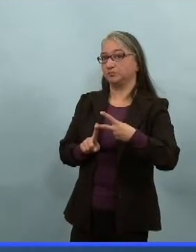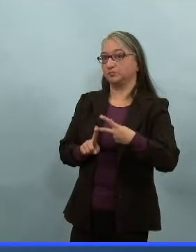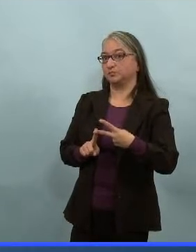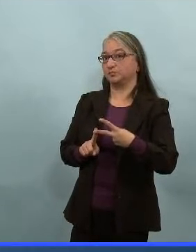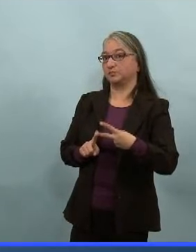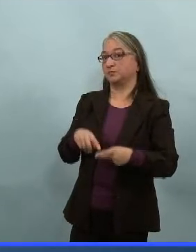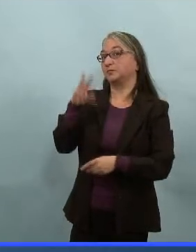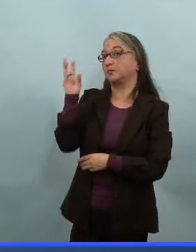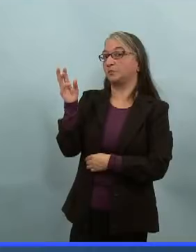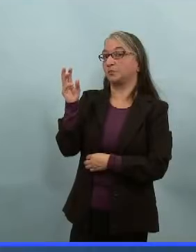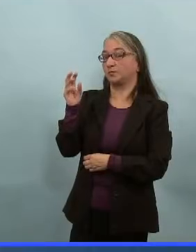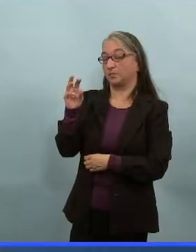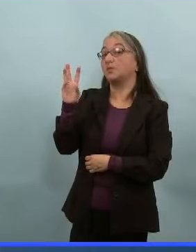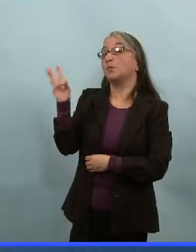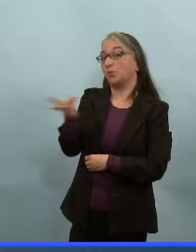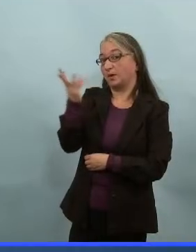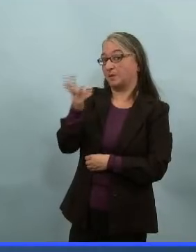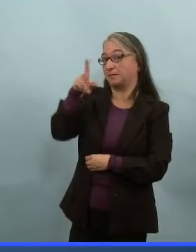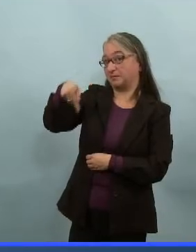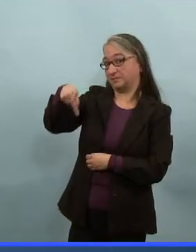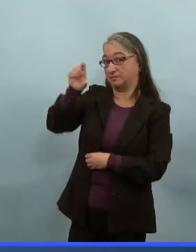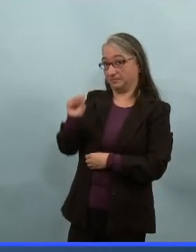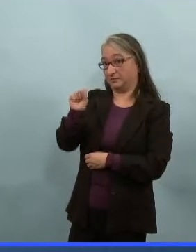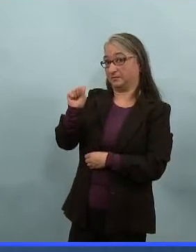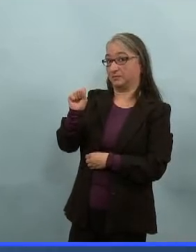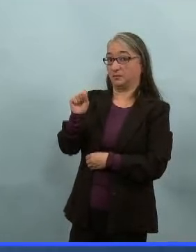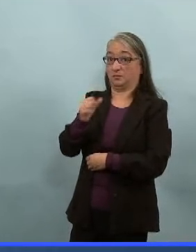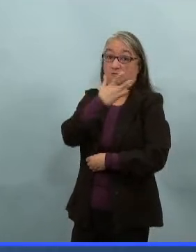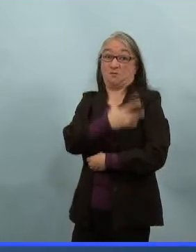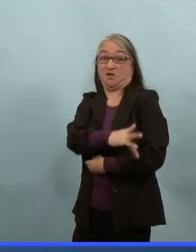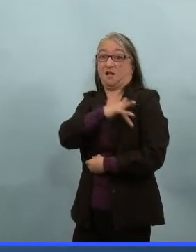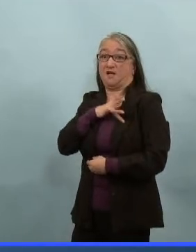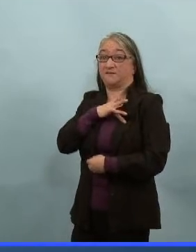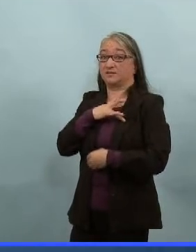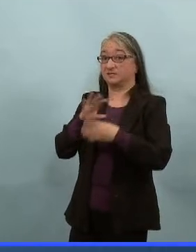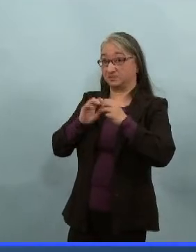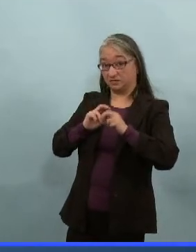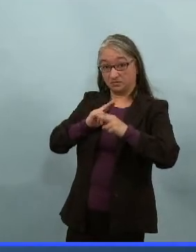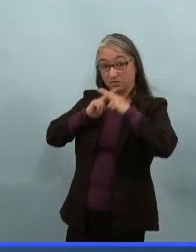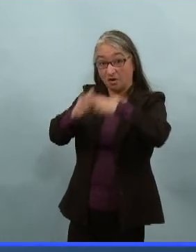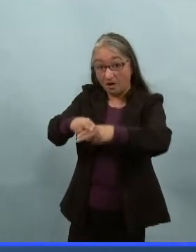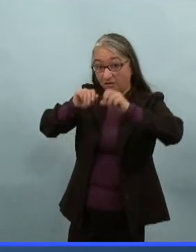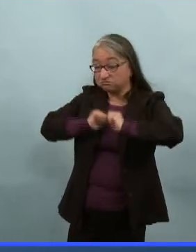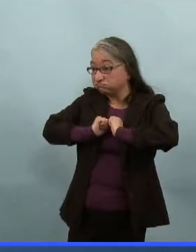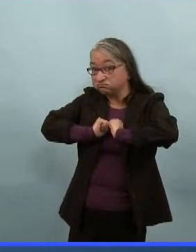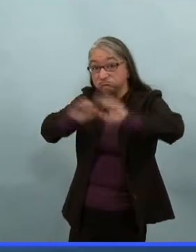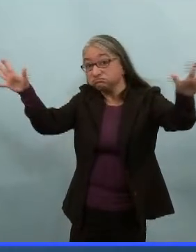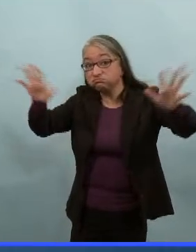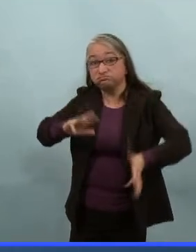would the province consider them in an outbreak is this like multiple clusters of cases i i don't